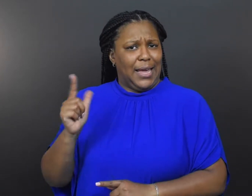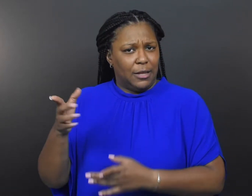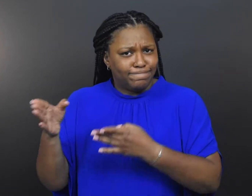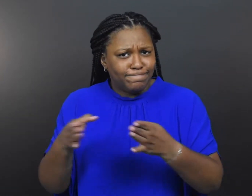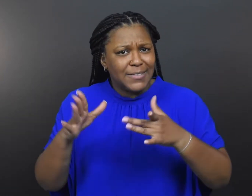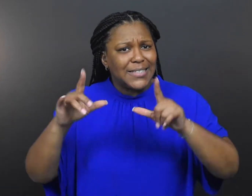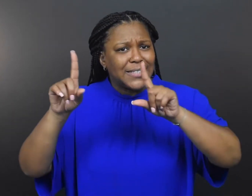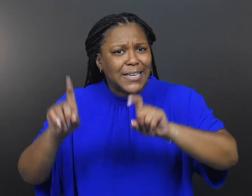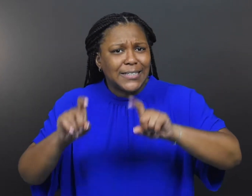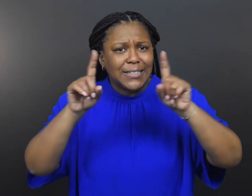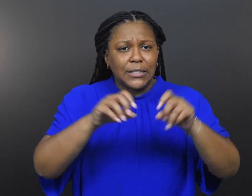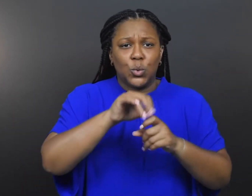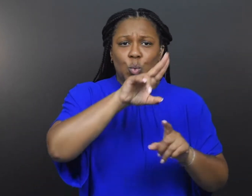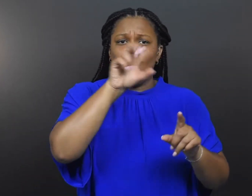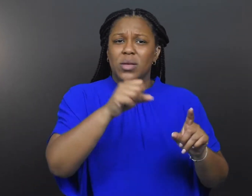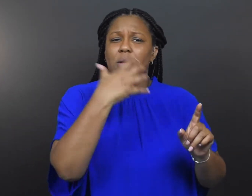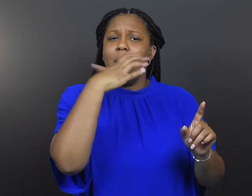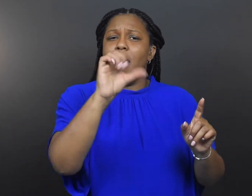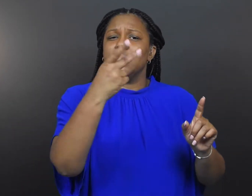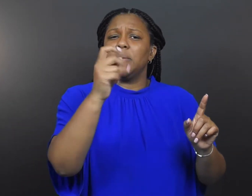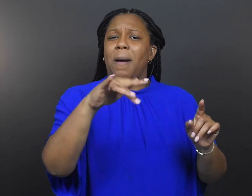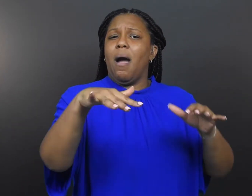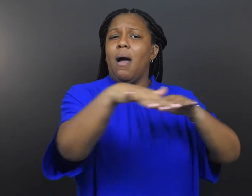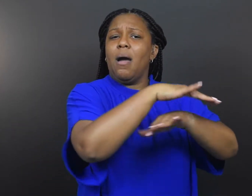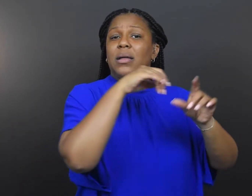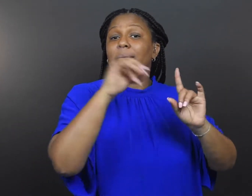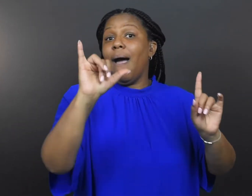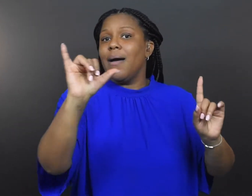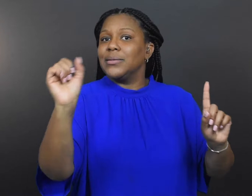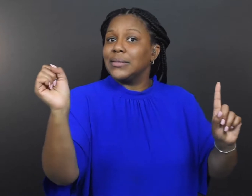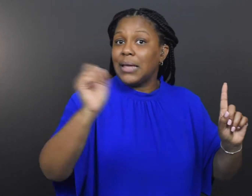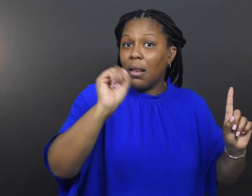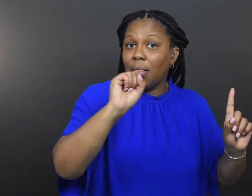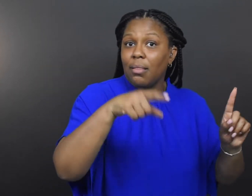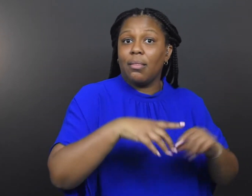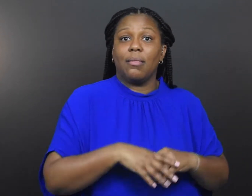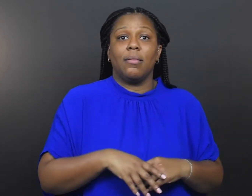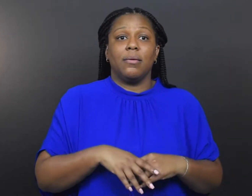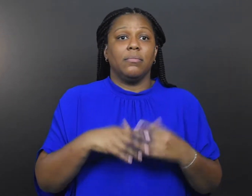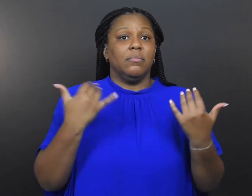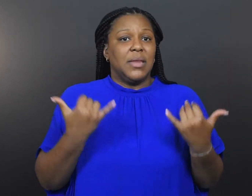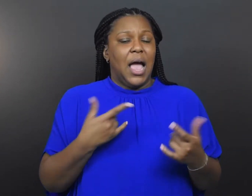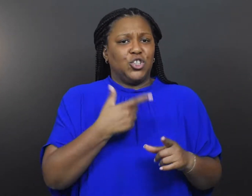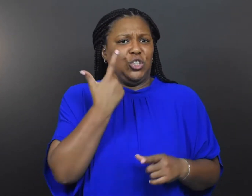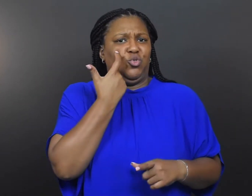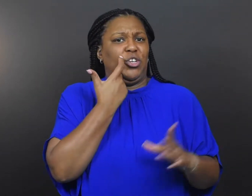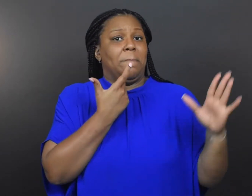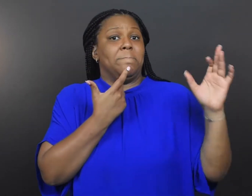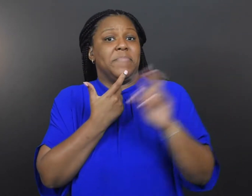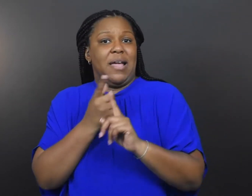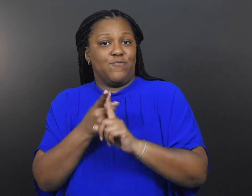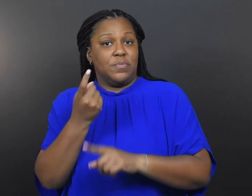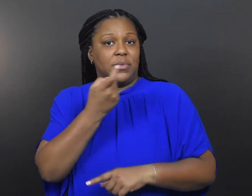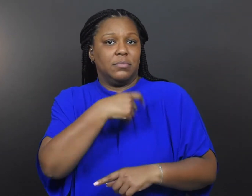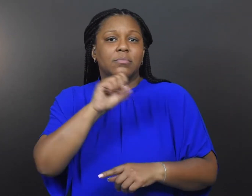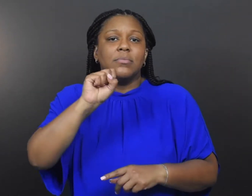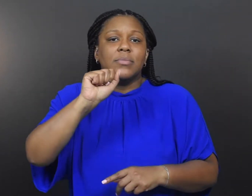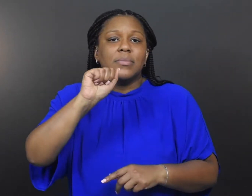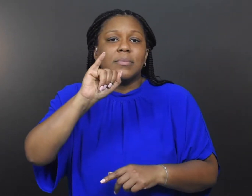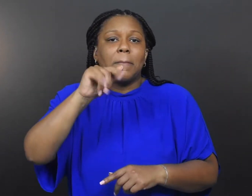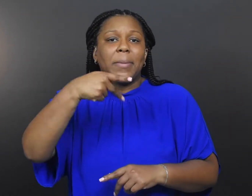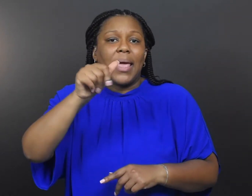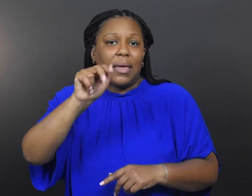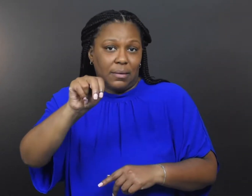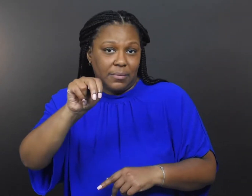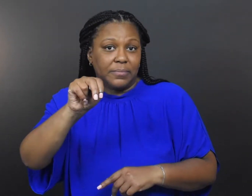She later arranged testing in US hot spots like Seattle. And she recently returned from Saipan,